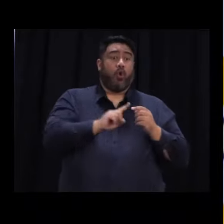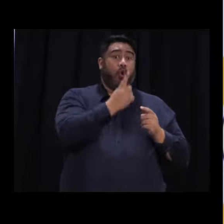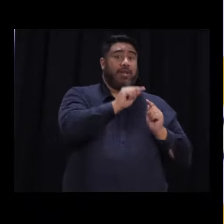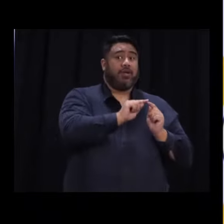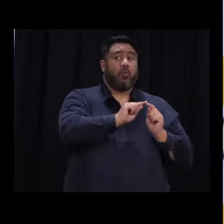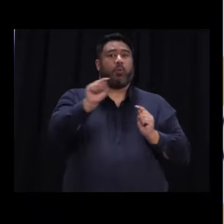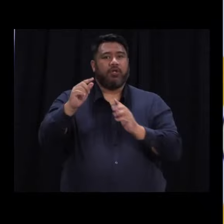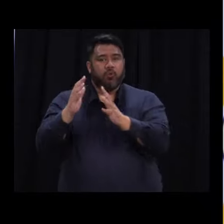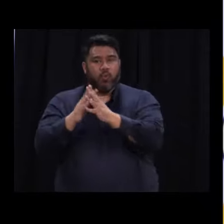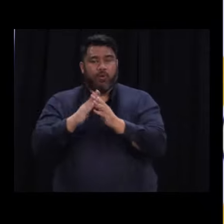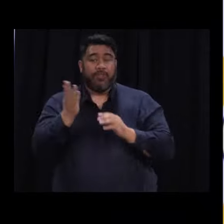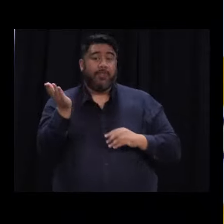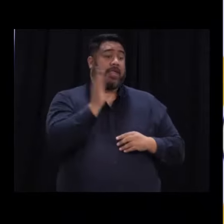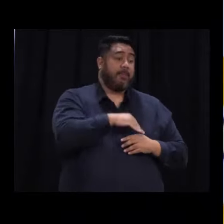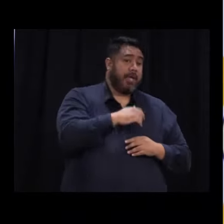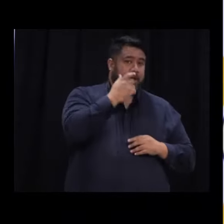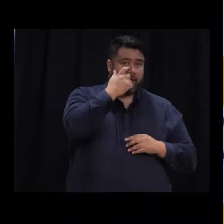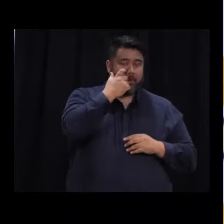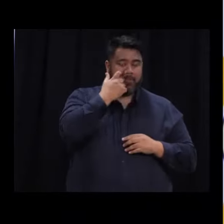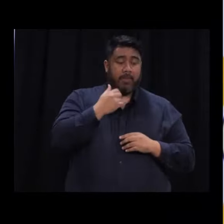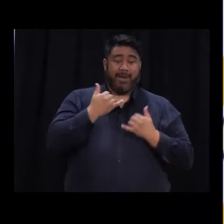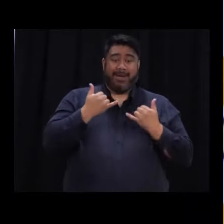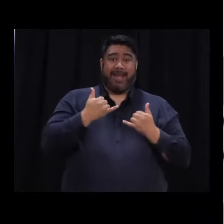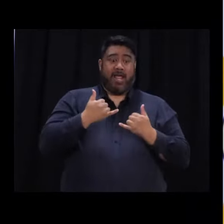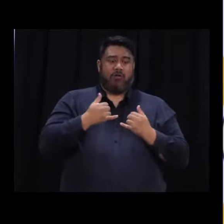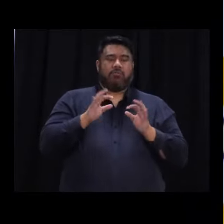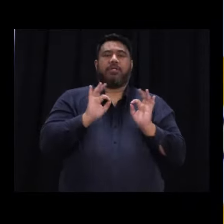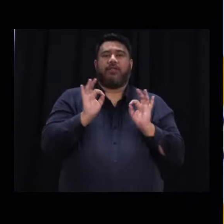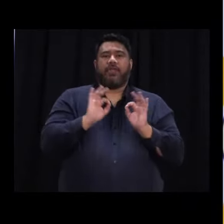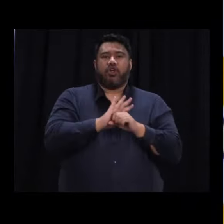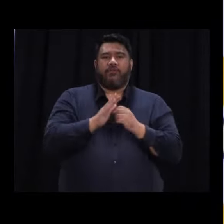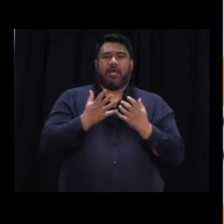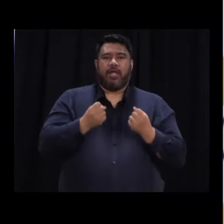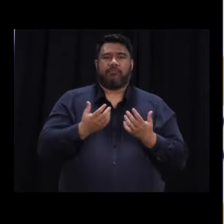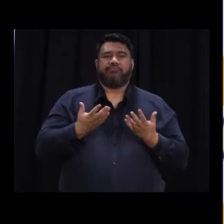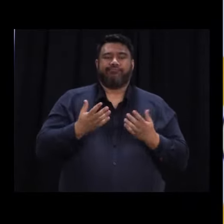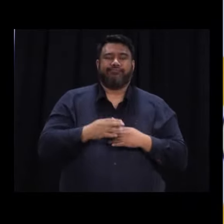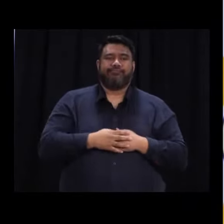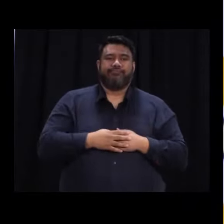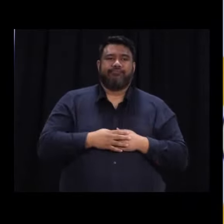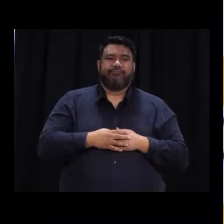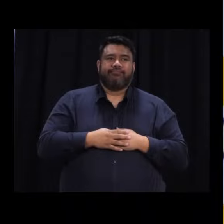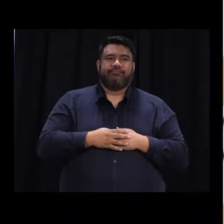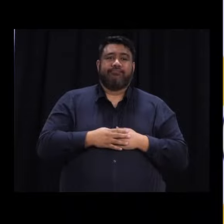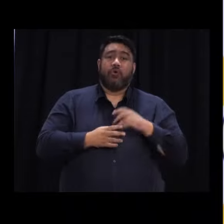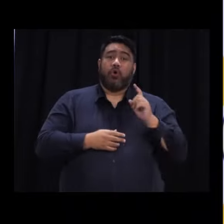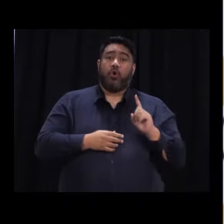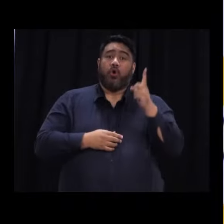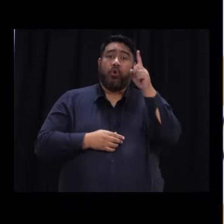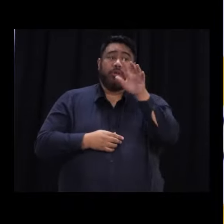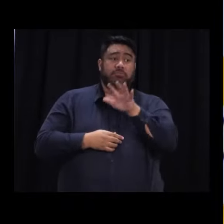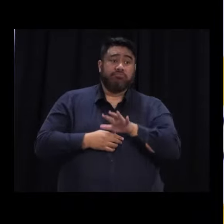outbreak. It is likely this was someone who was transientl in